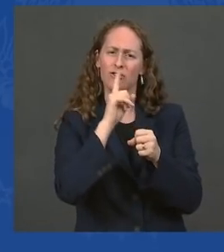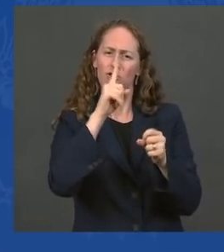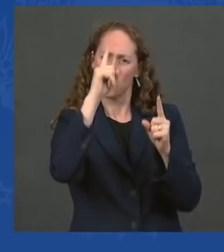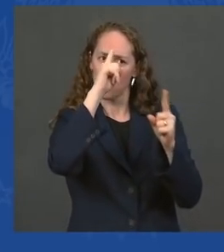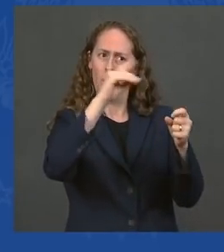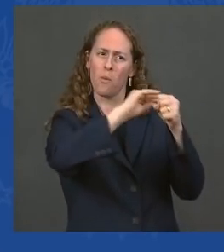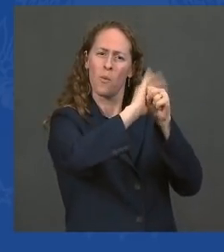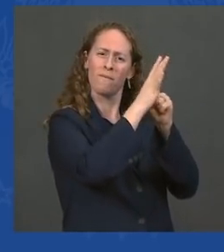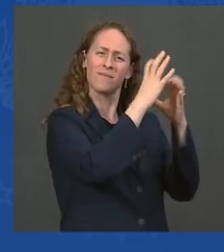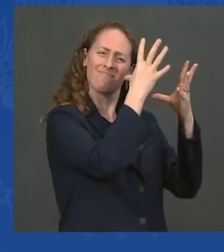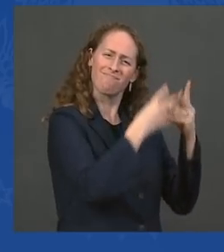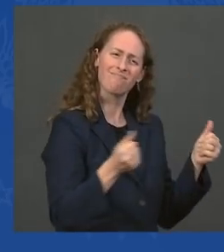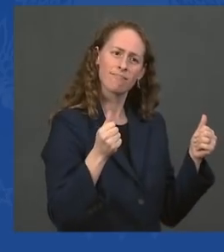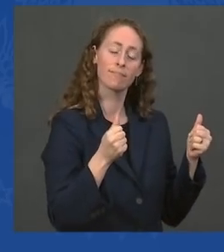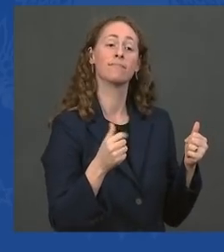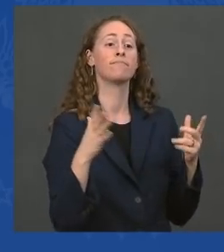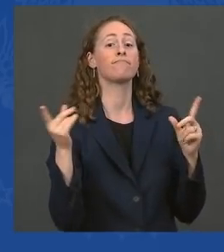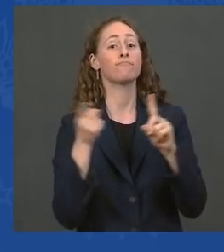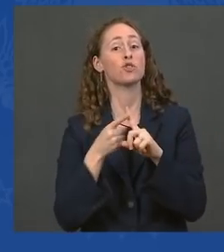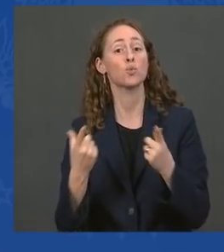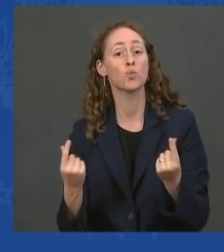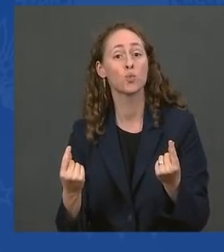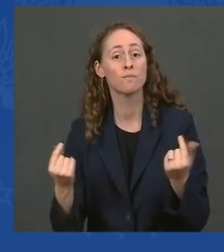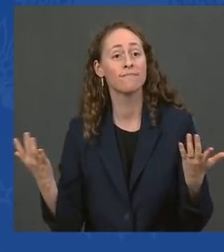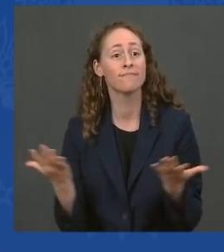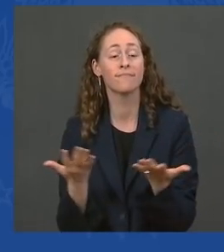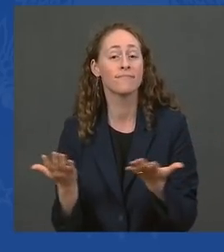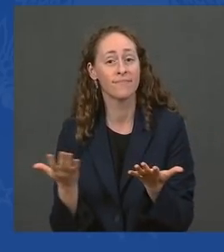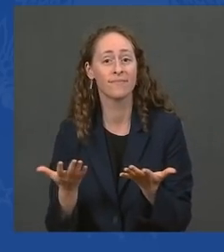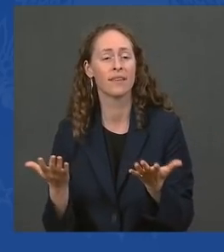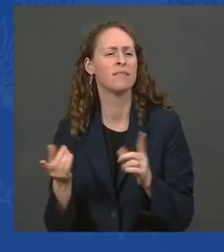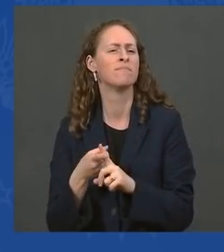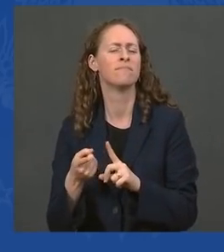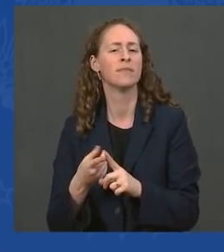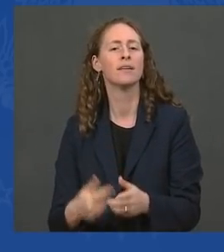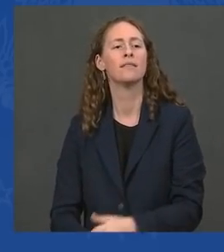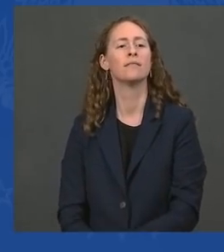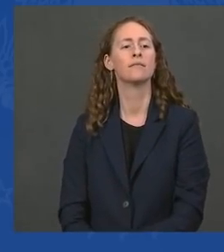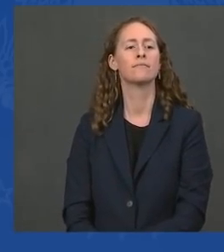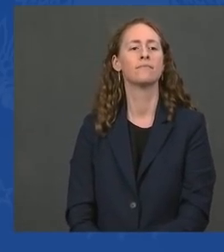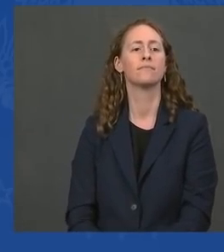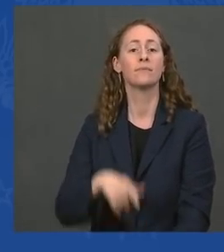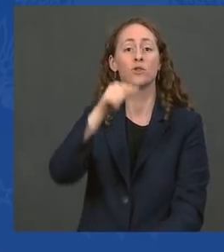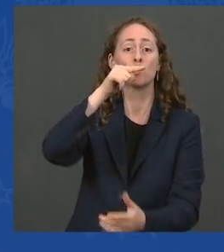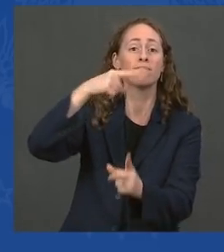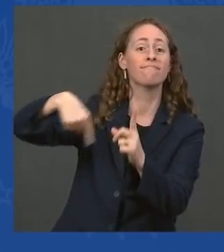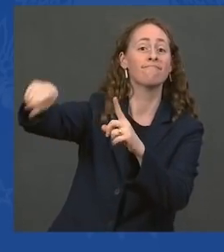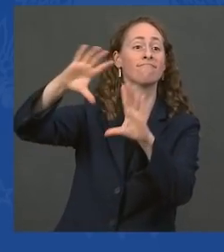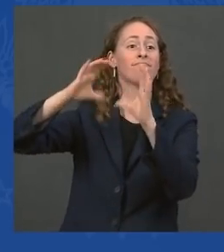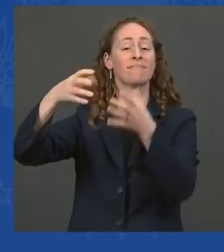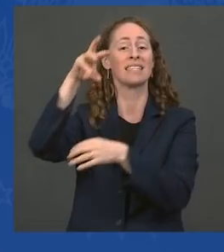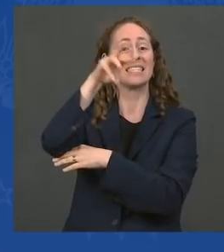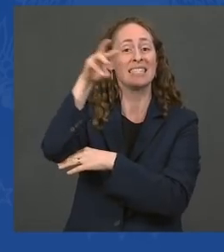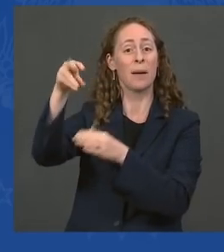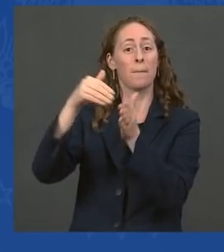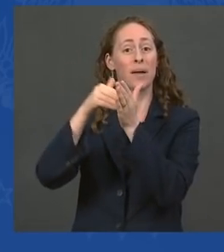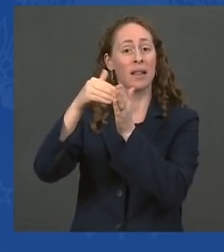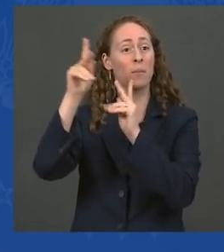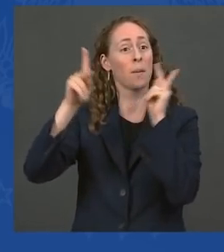First, we have to do more to vaccinate the 66 million unvaccinated people in America. It's essential.